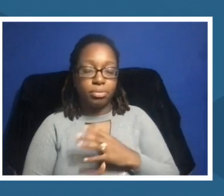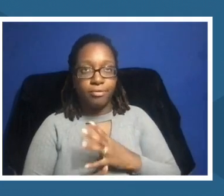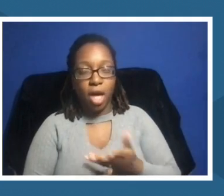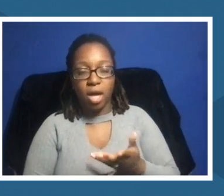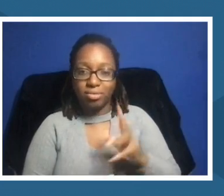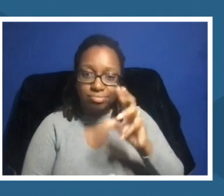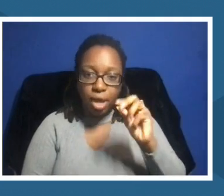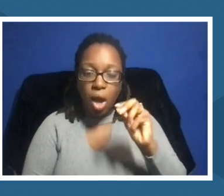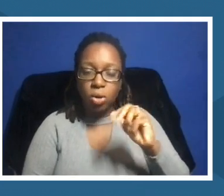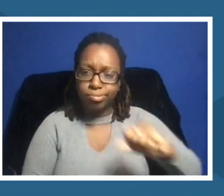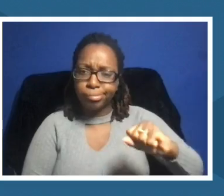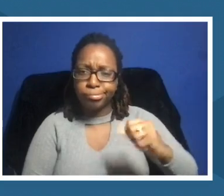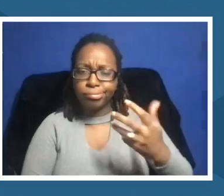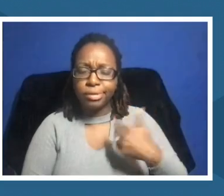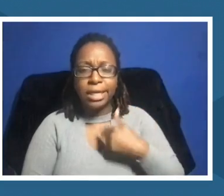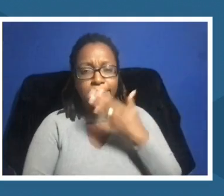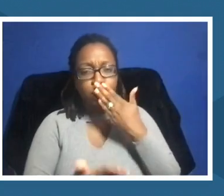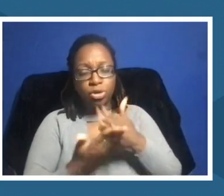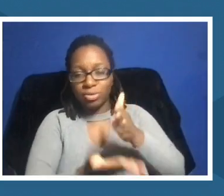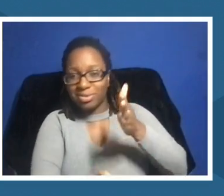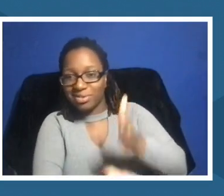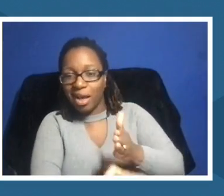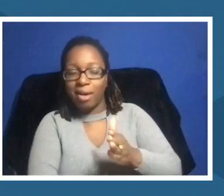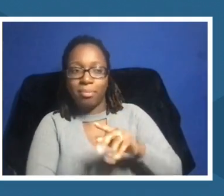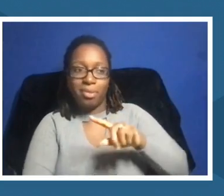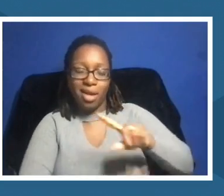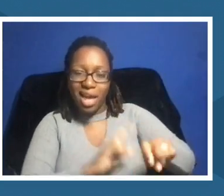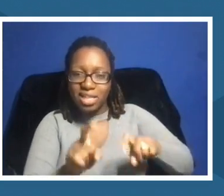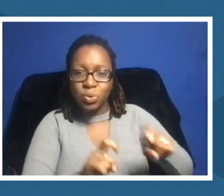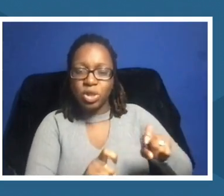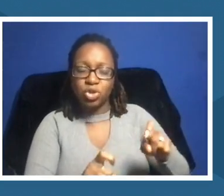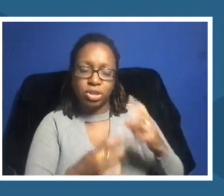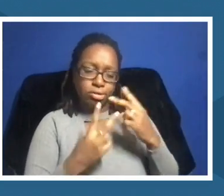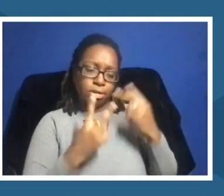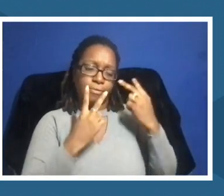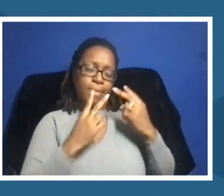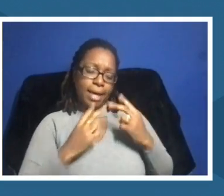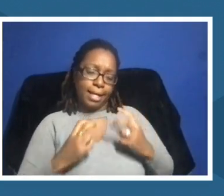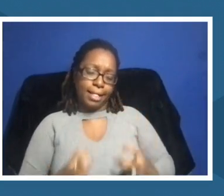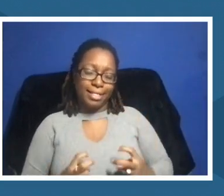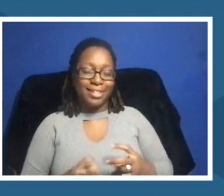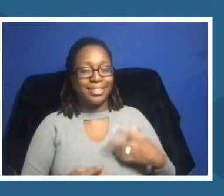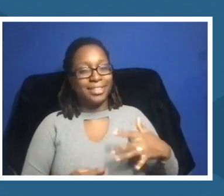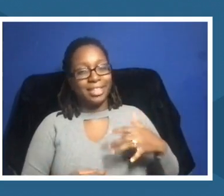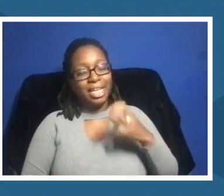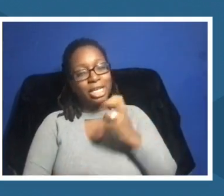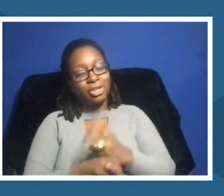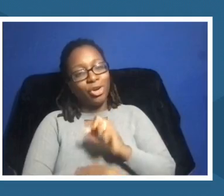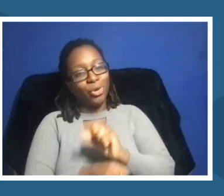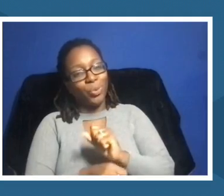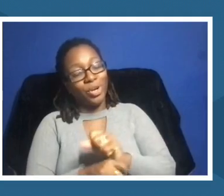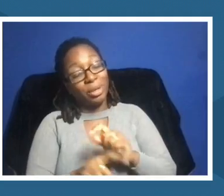ask questions reflect uh yeah yeah it's hard work but